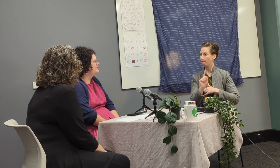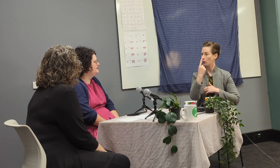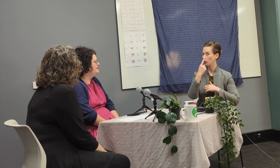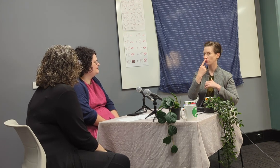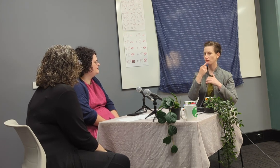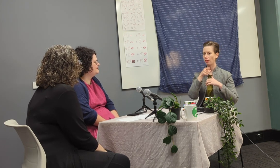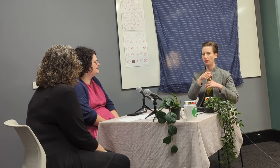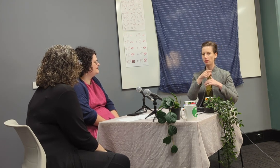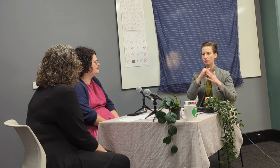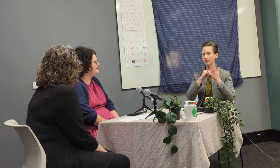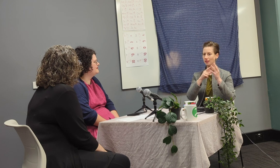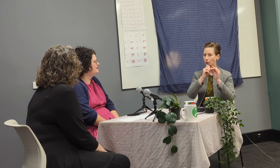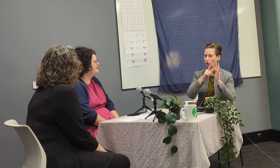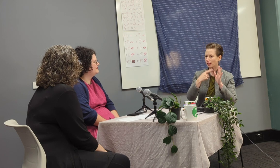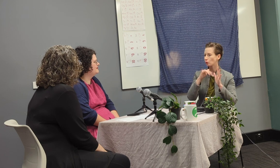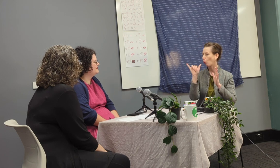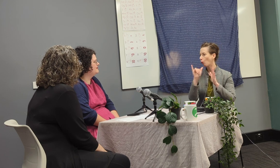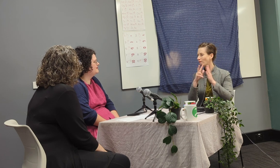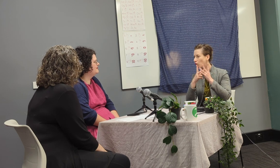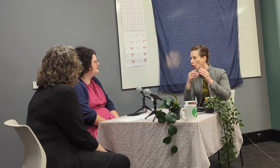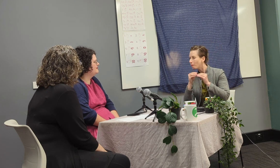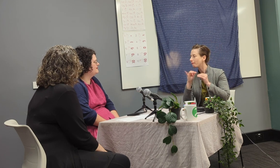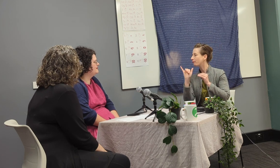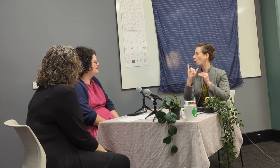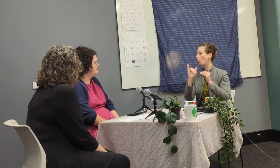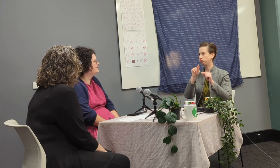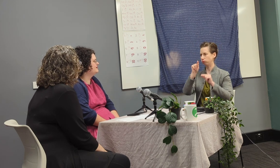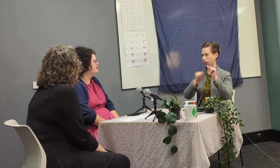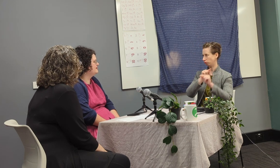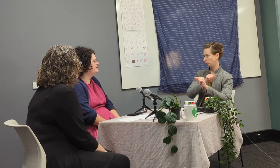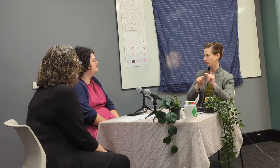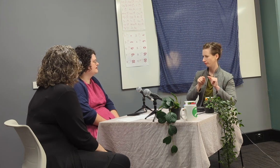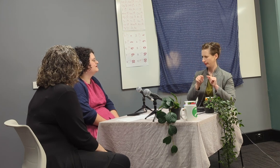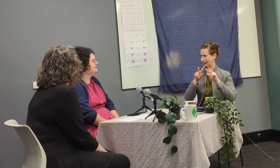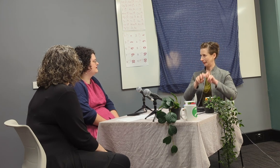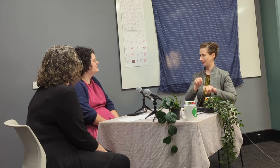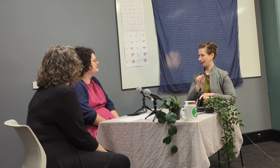What was interesting was that, at first, was it the subject that came first or the verb?